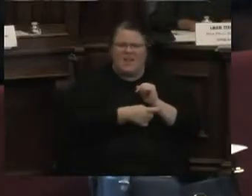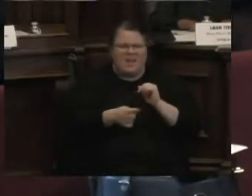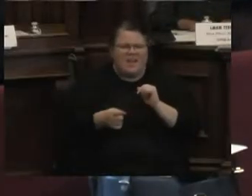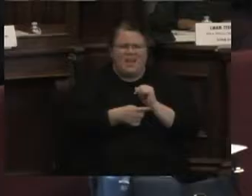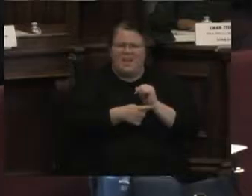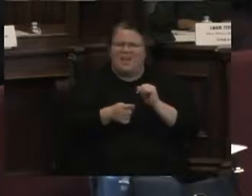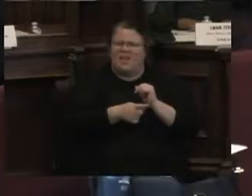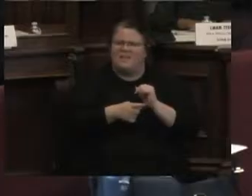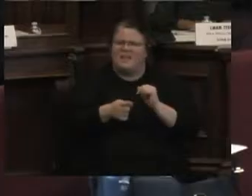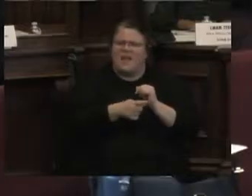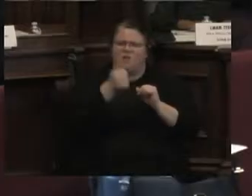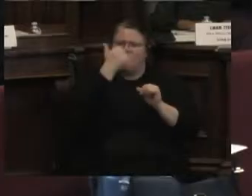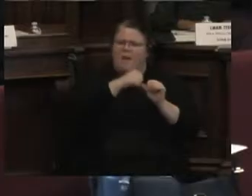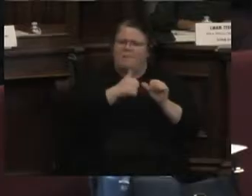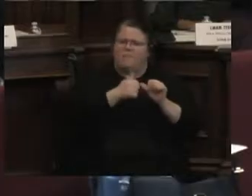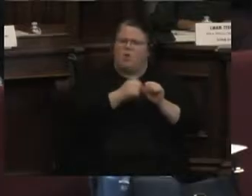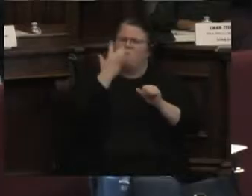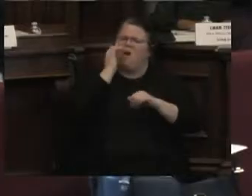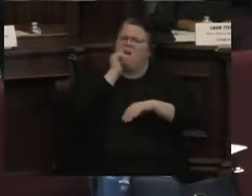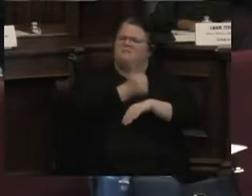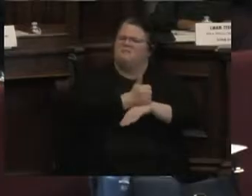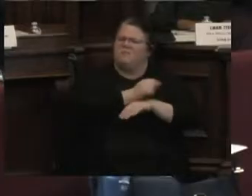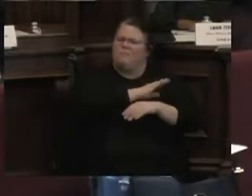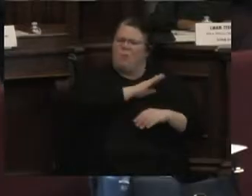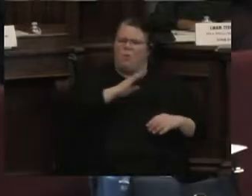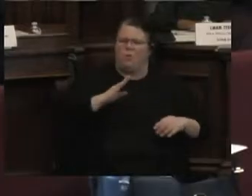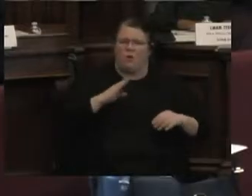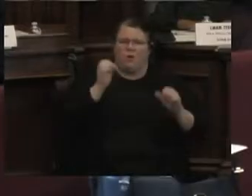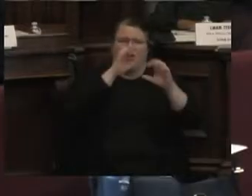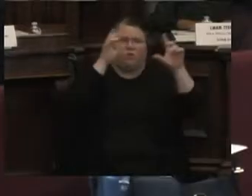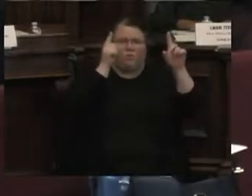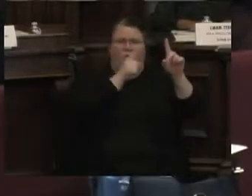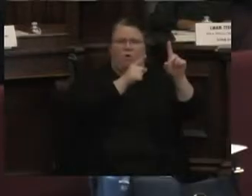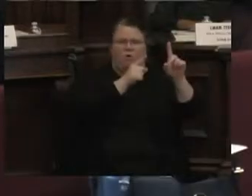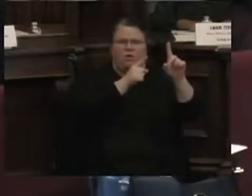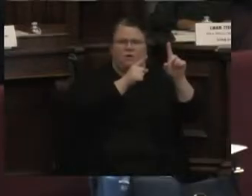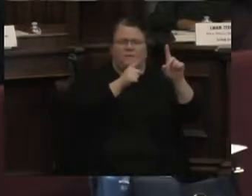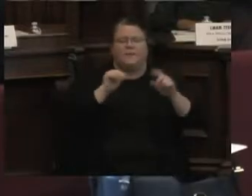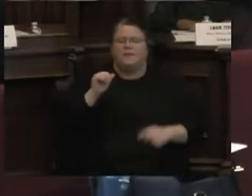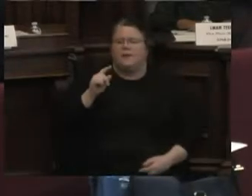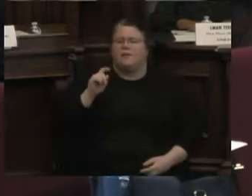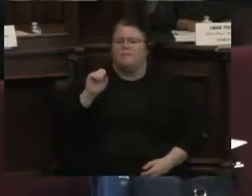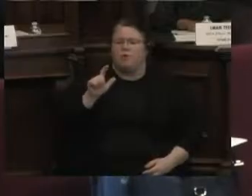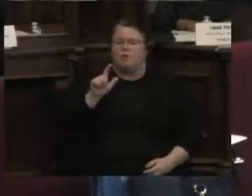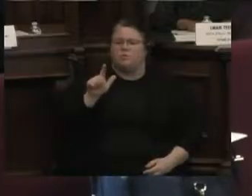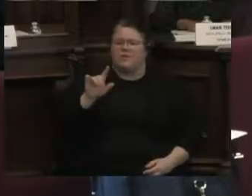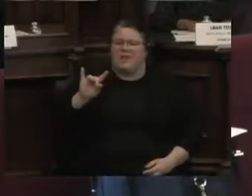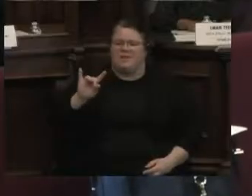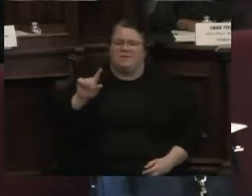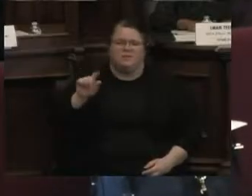members of the community who believe deeply in the original